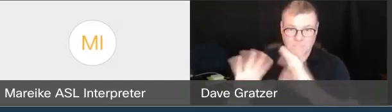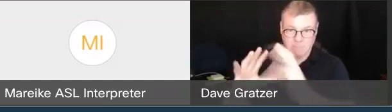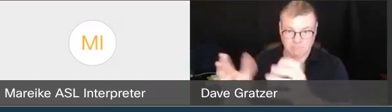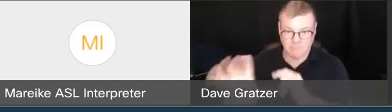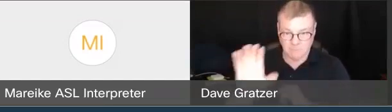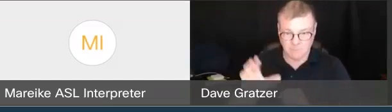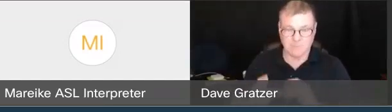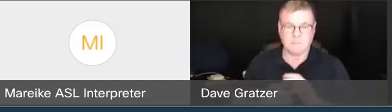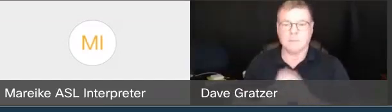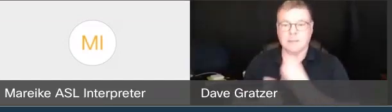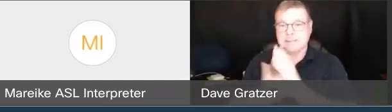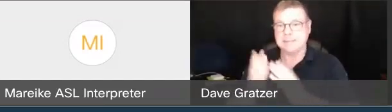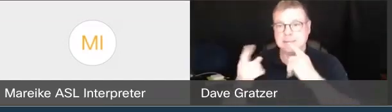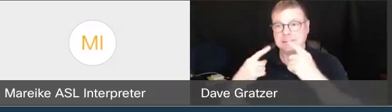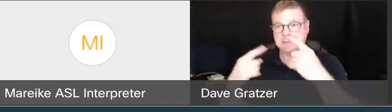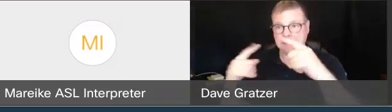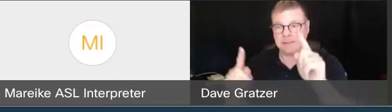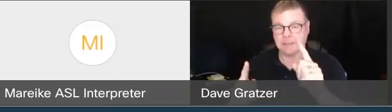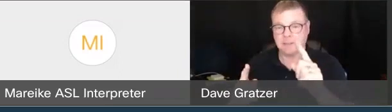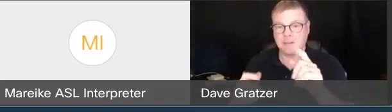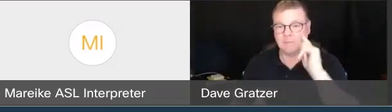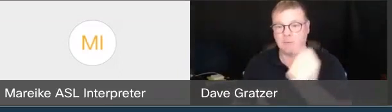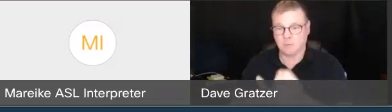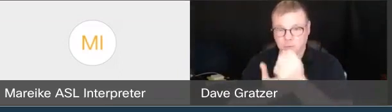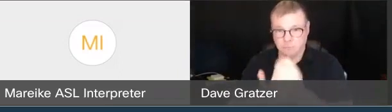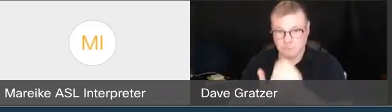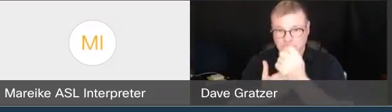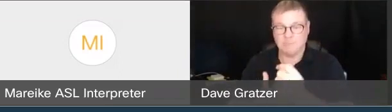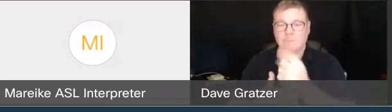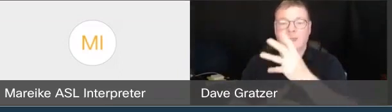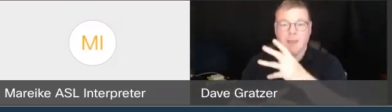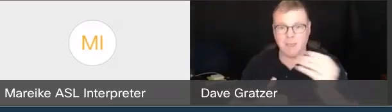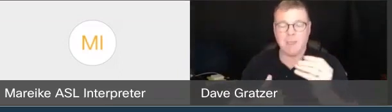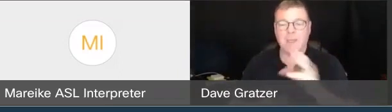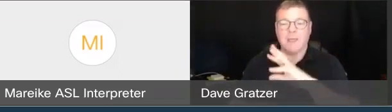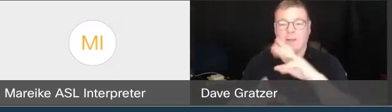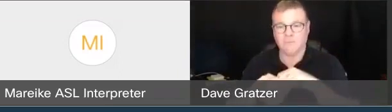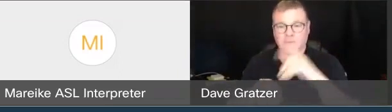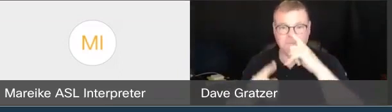except success with engagement of treatment and engagement for housing?